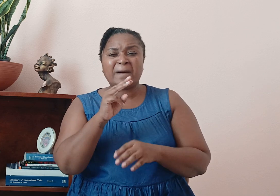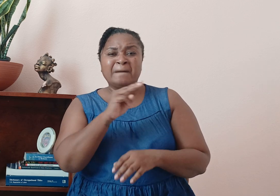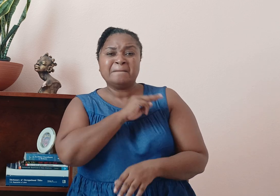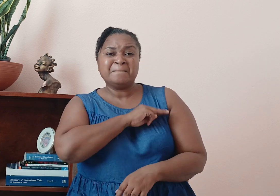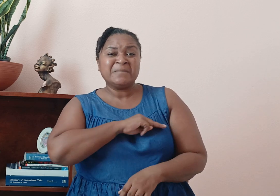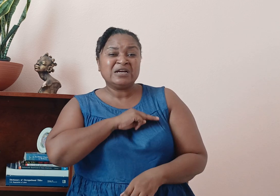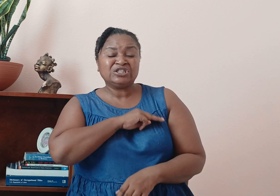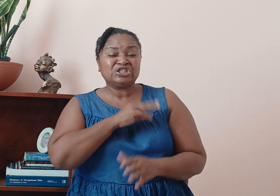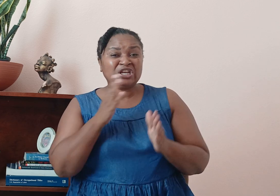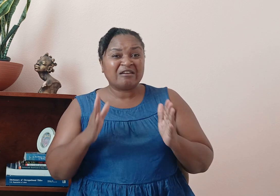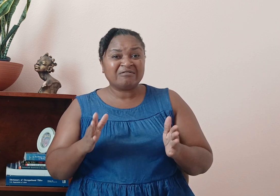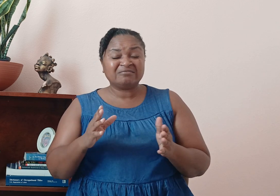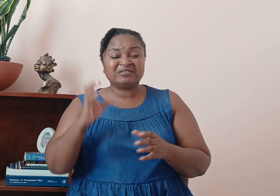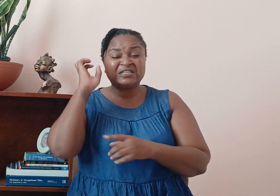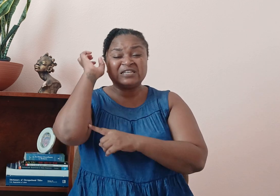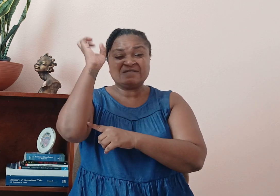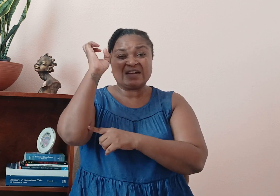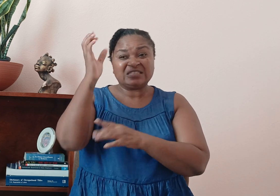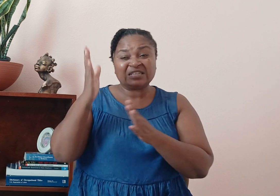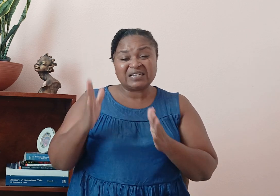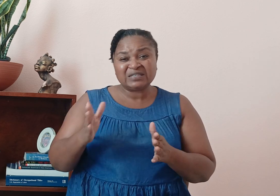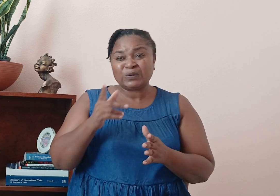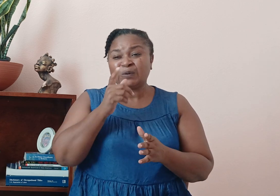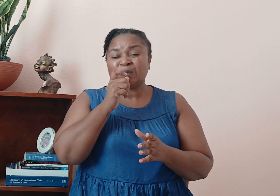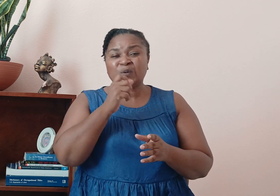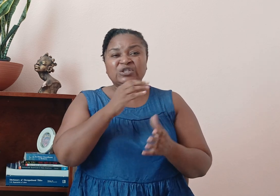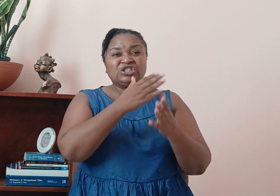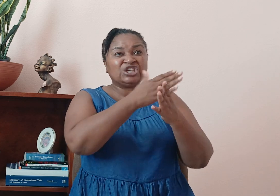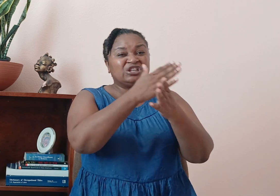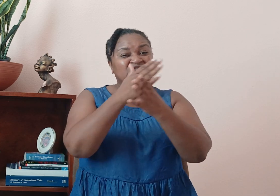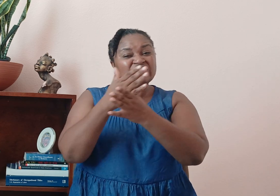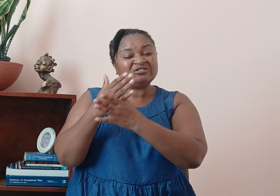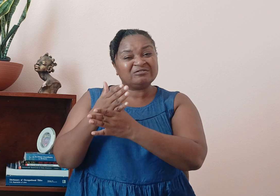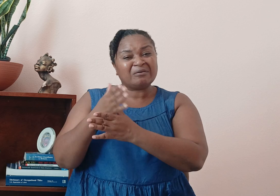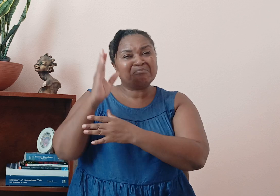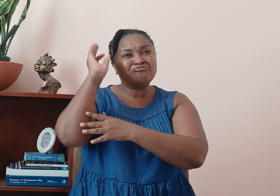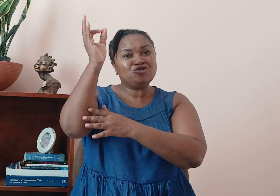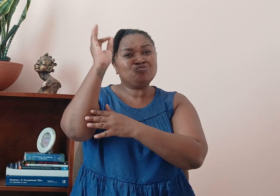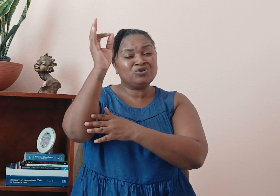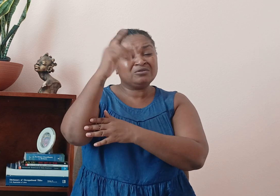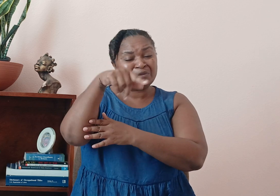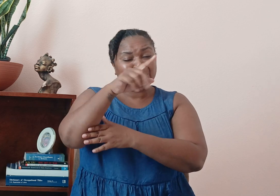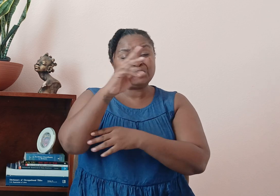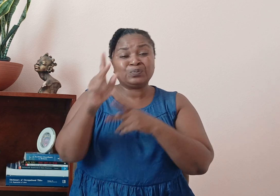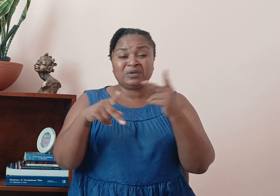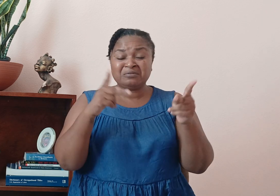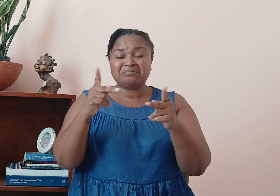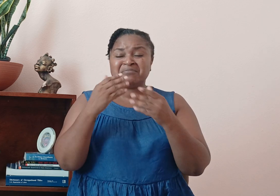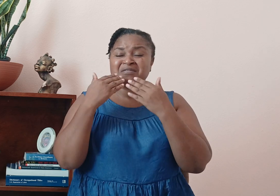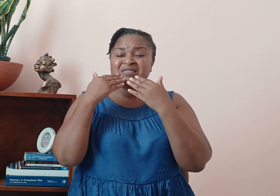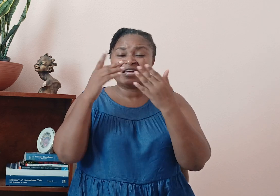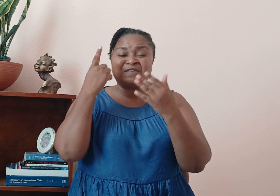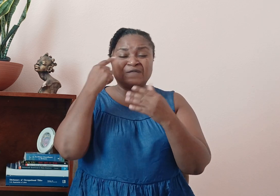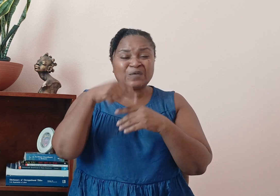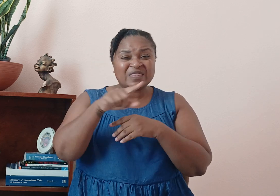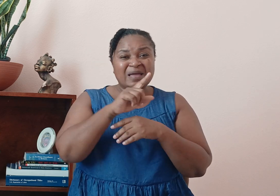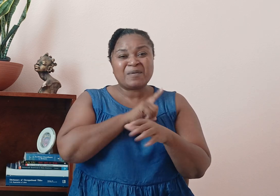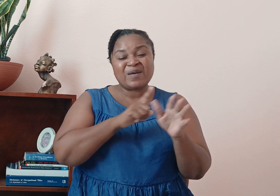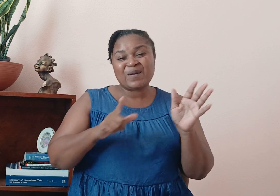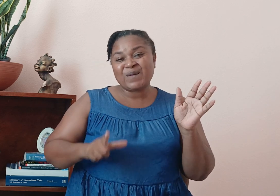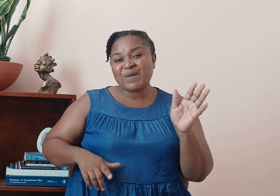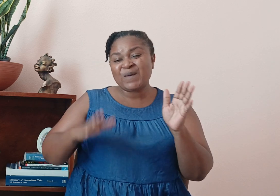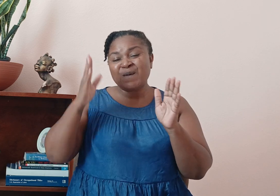who carry your Word to these people. I thank you for them Lord, because without the help of